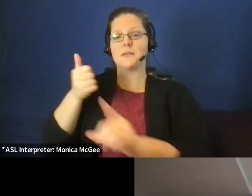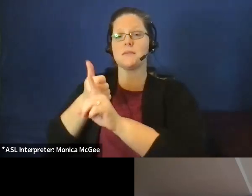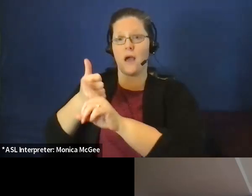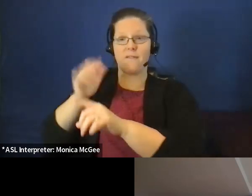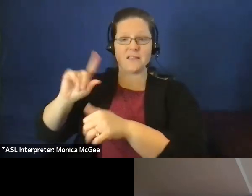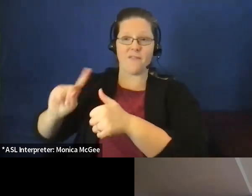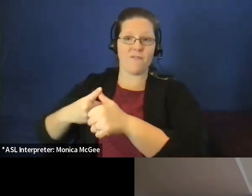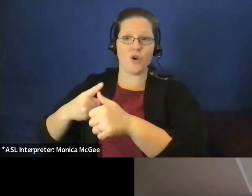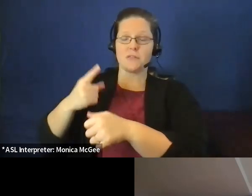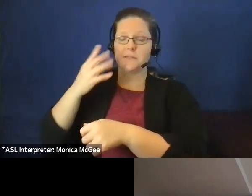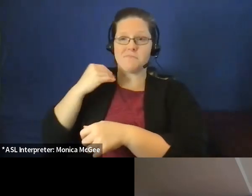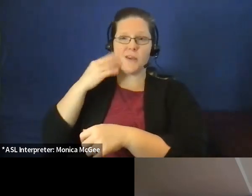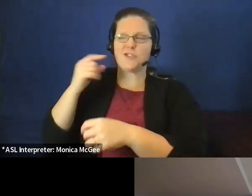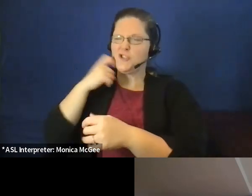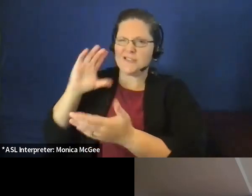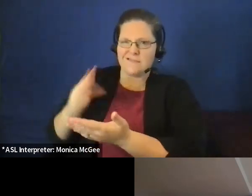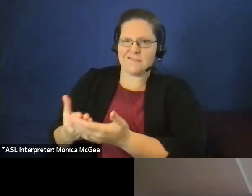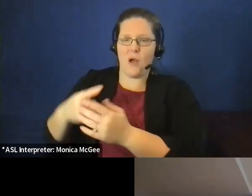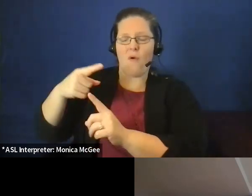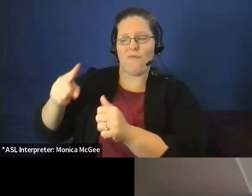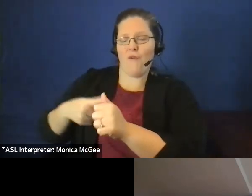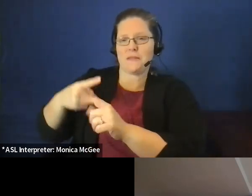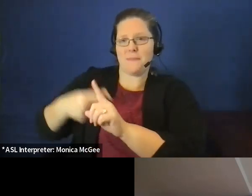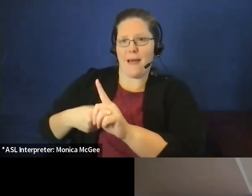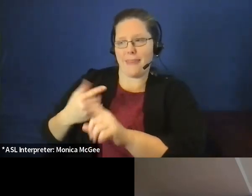share that FEMA does have, now, a new